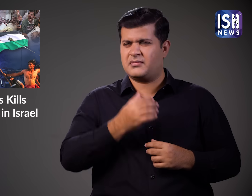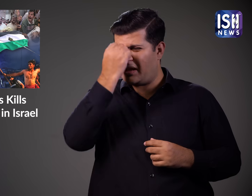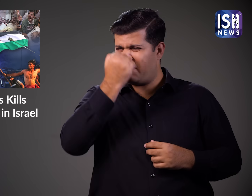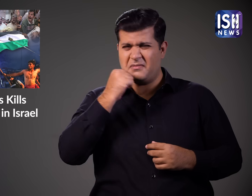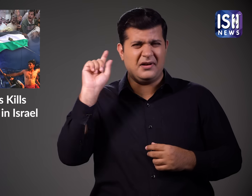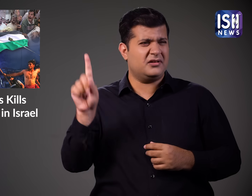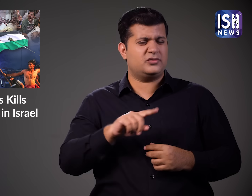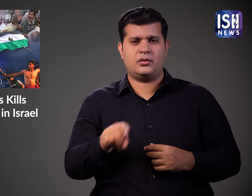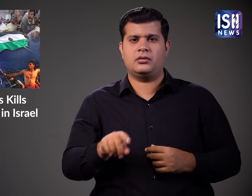Hamas is wrong!